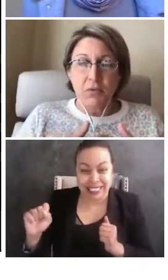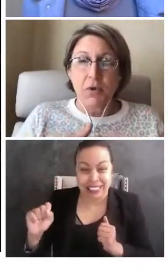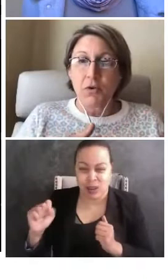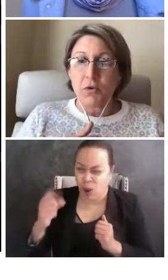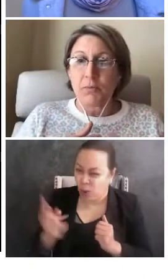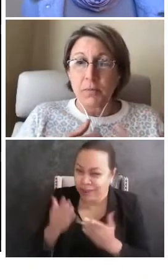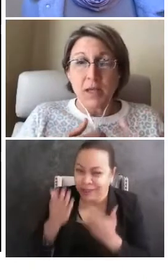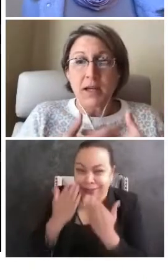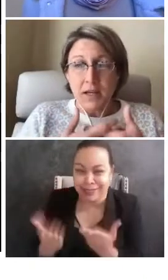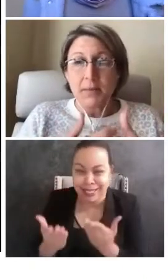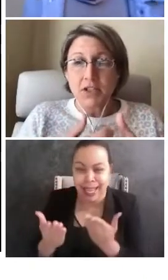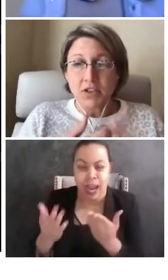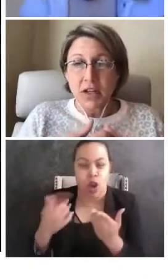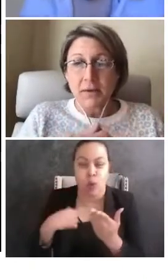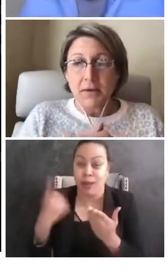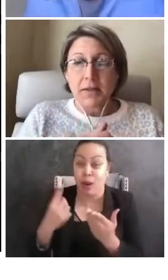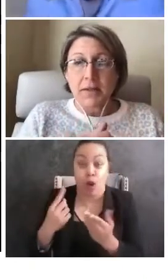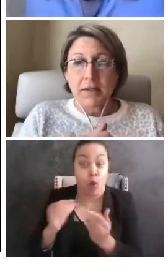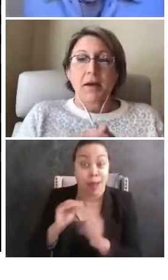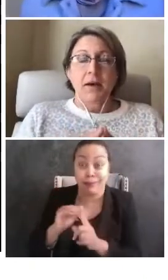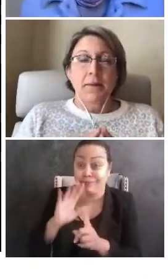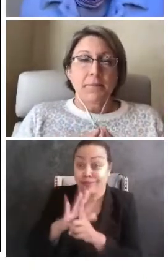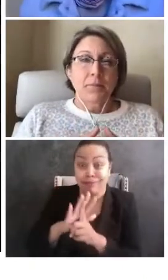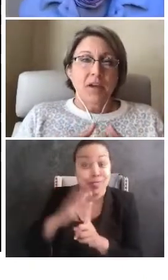through media imagery.